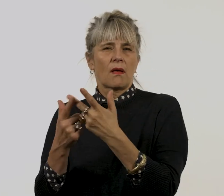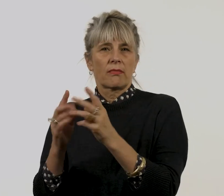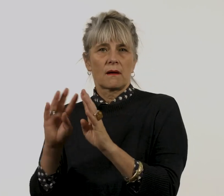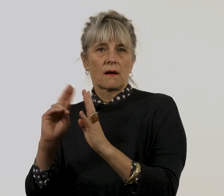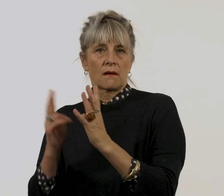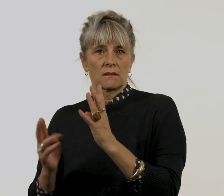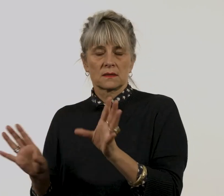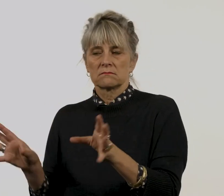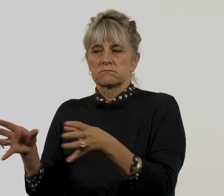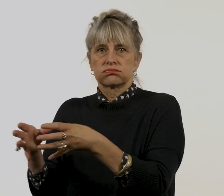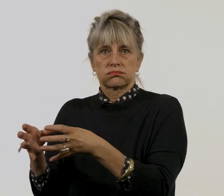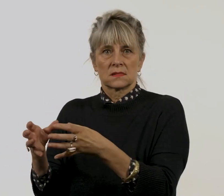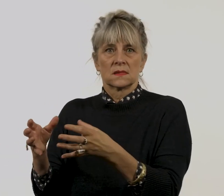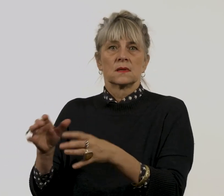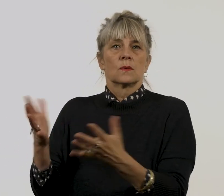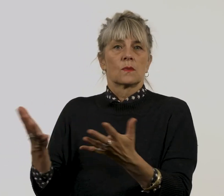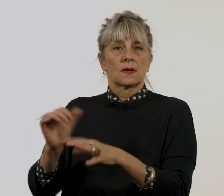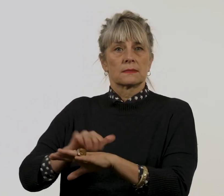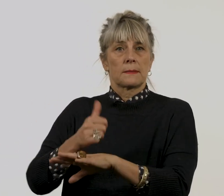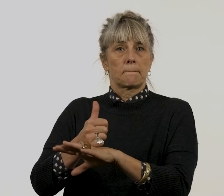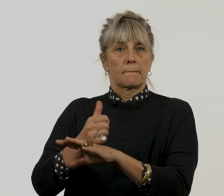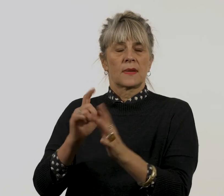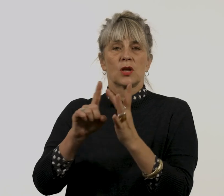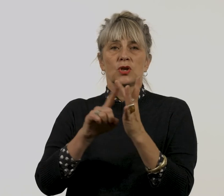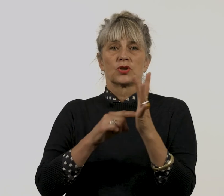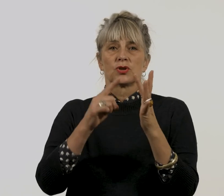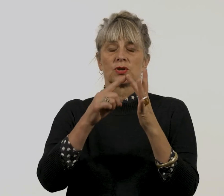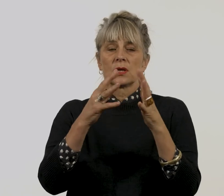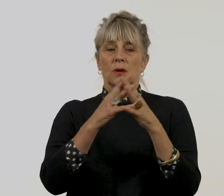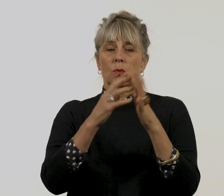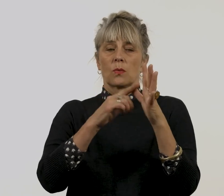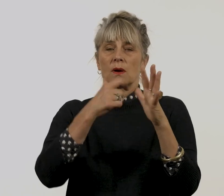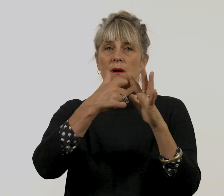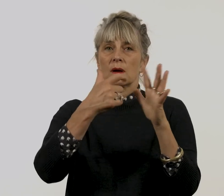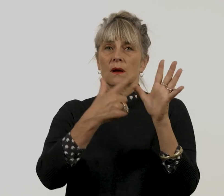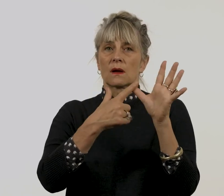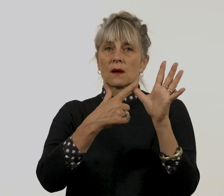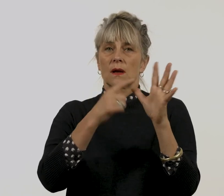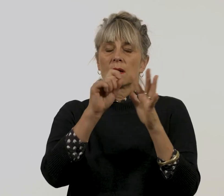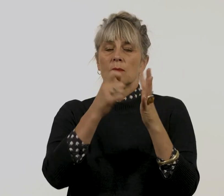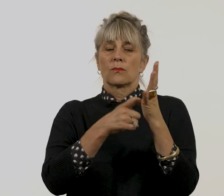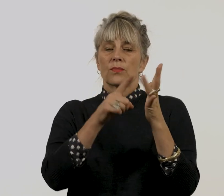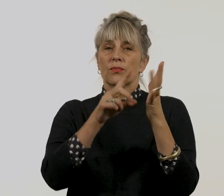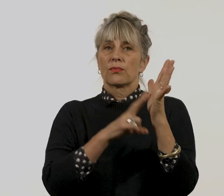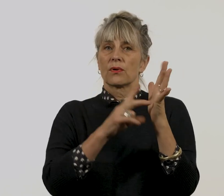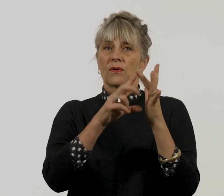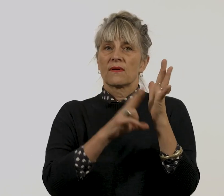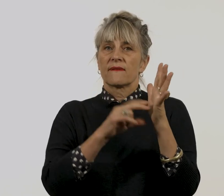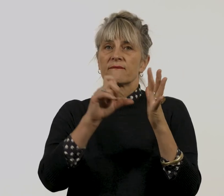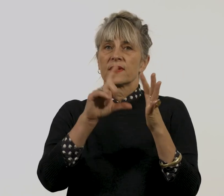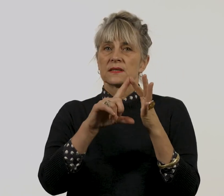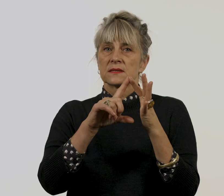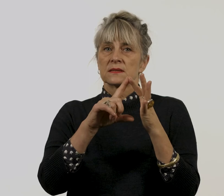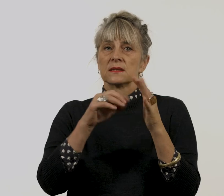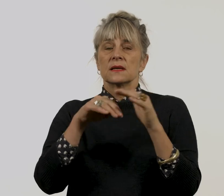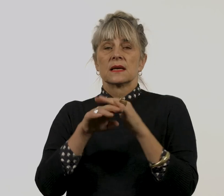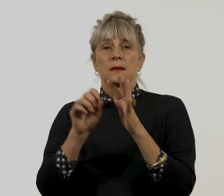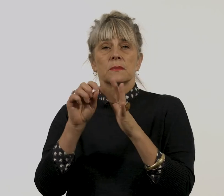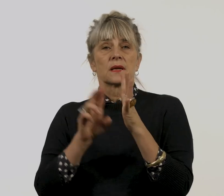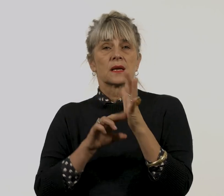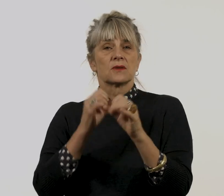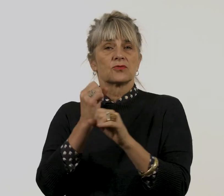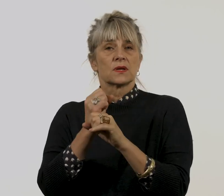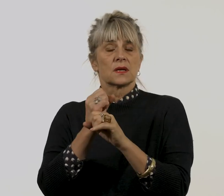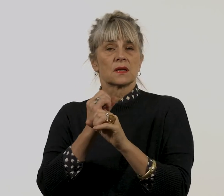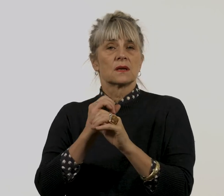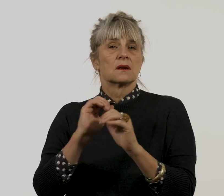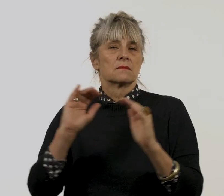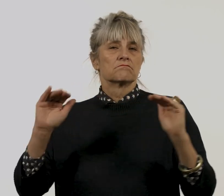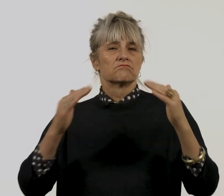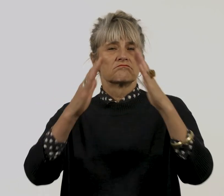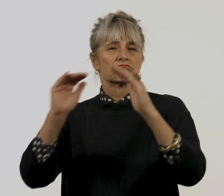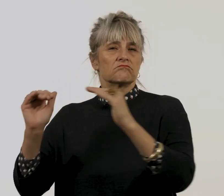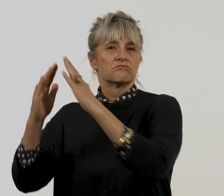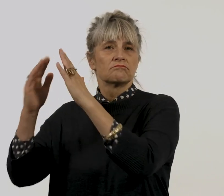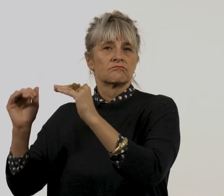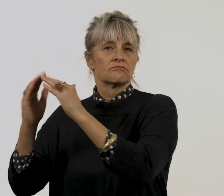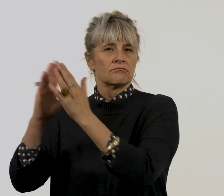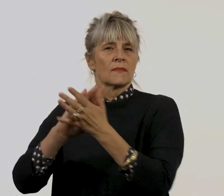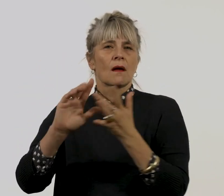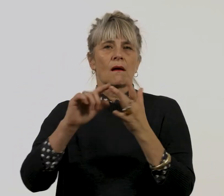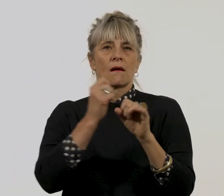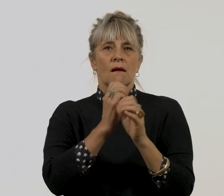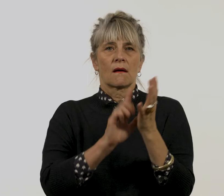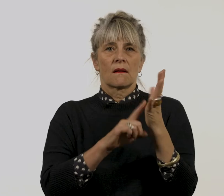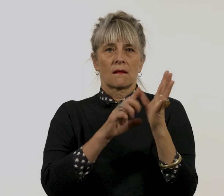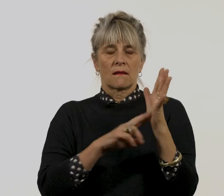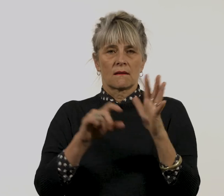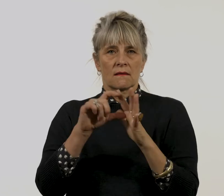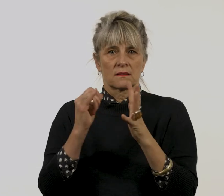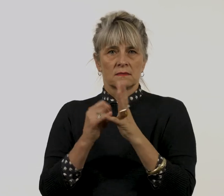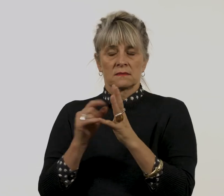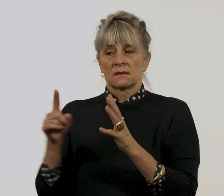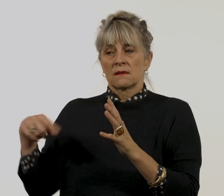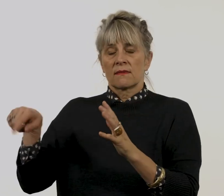an artist collective based in Jiwaka province in the highlands of PNG.